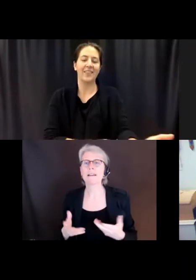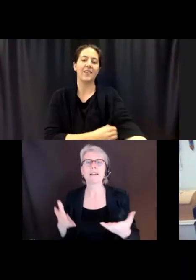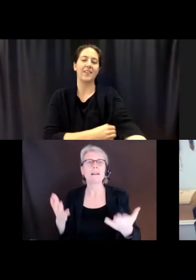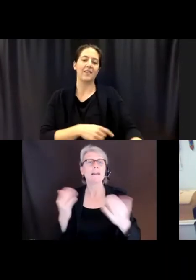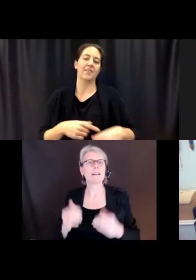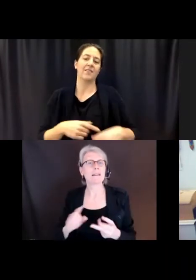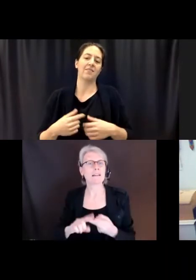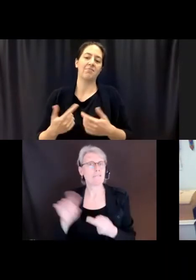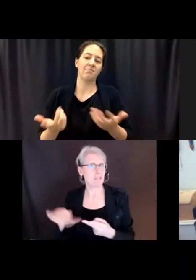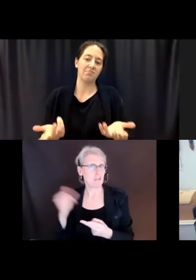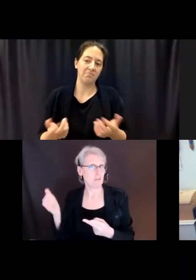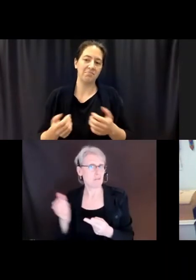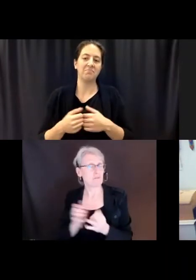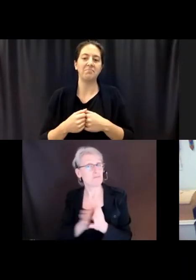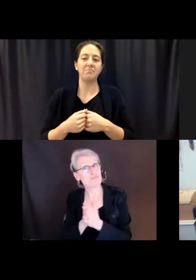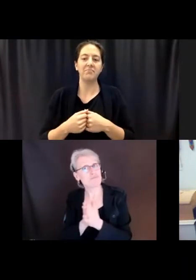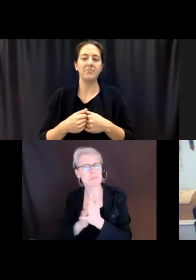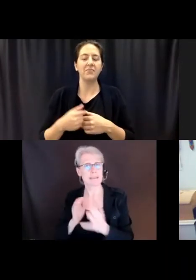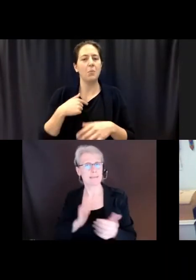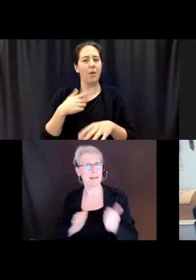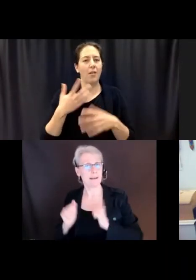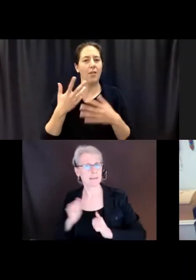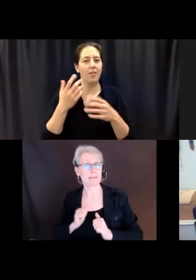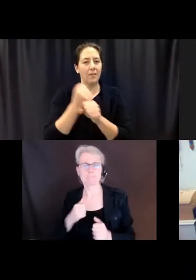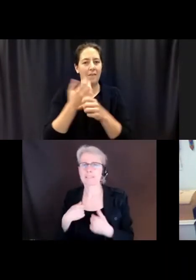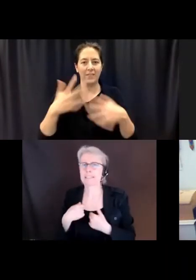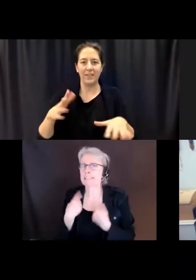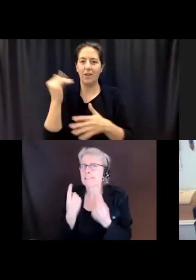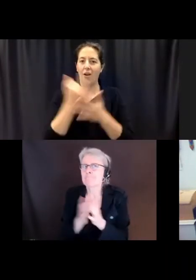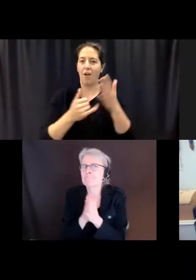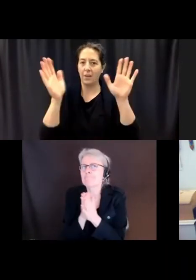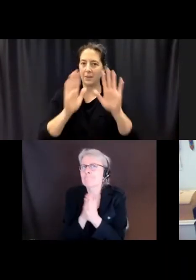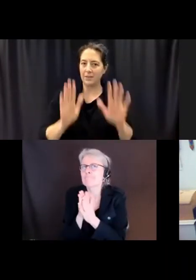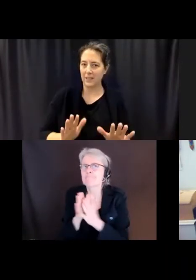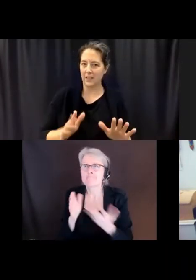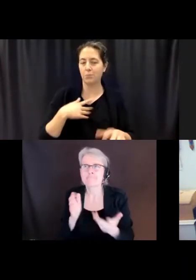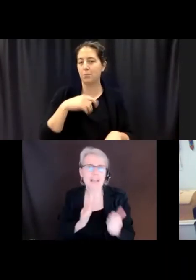BEEN PASSIONATE ABOUT AND I NEVER GAVE MYSELF THE TIME TO LEARN HOW TO ACT BECAUSE I WAS